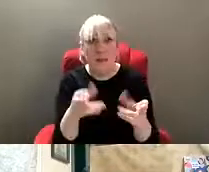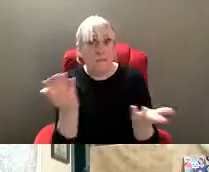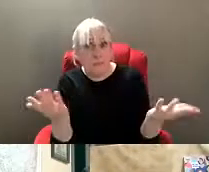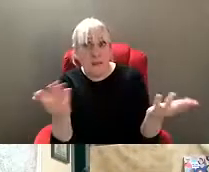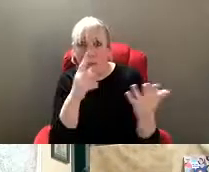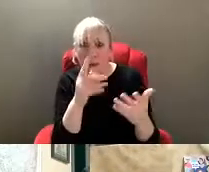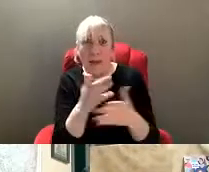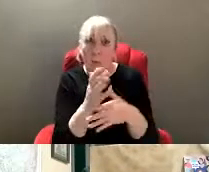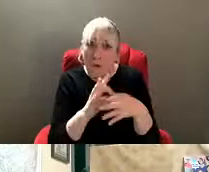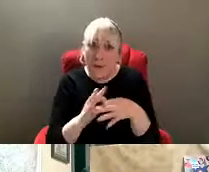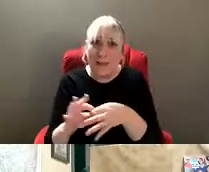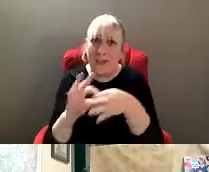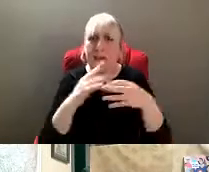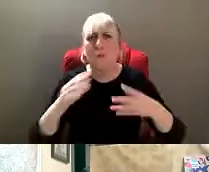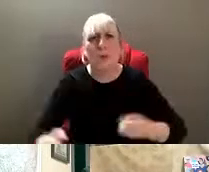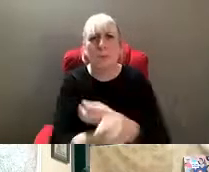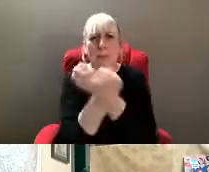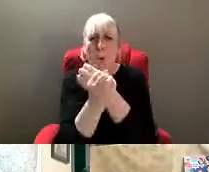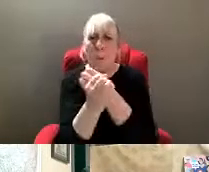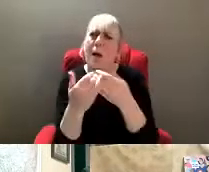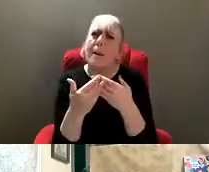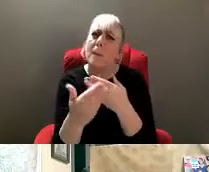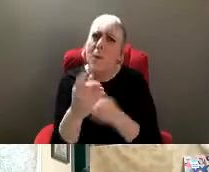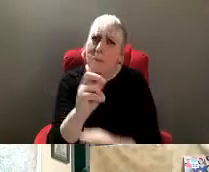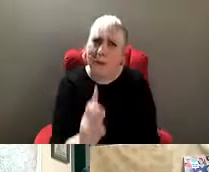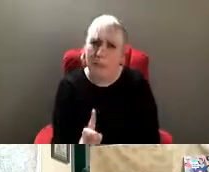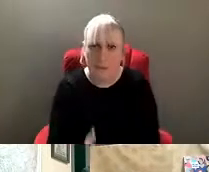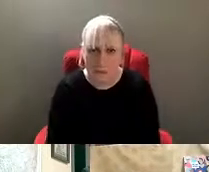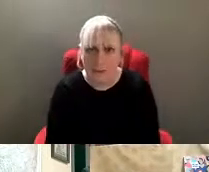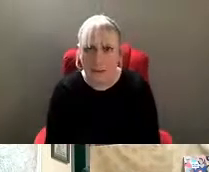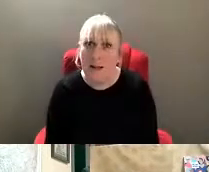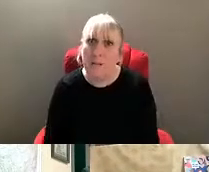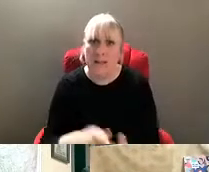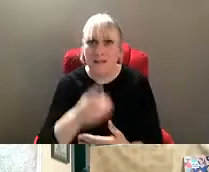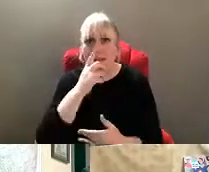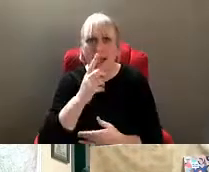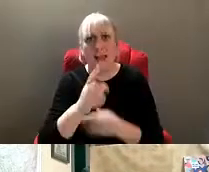empower more people or to facilitate more people to to join the kind of lifestyle you have